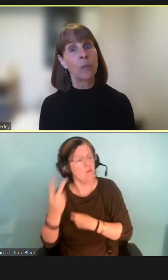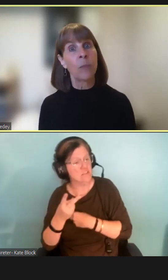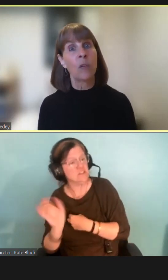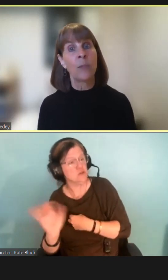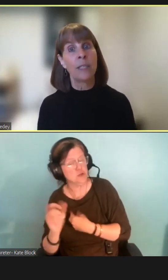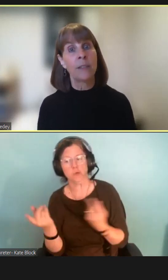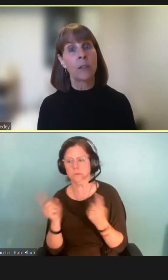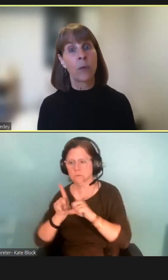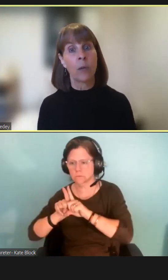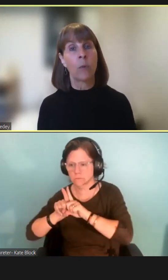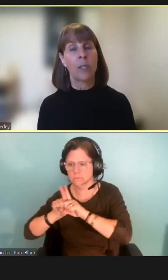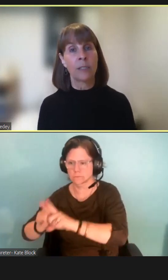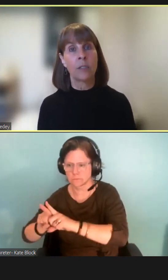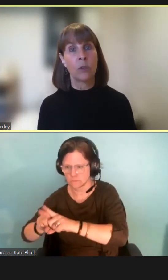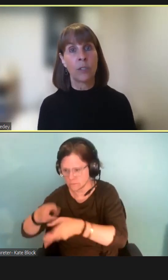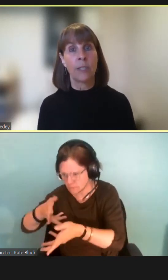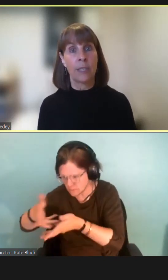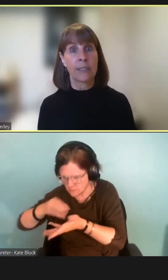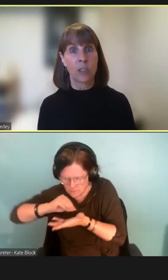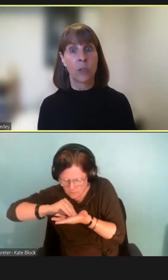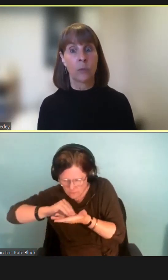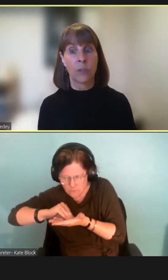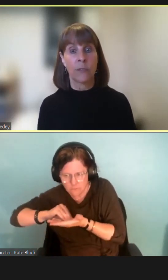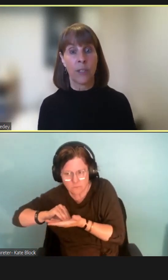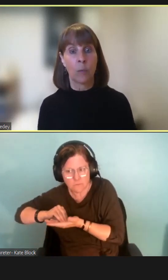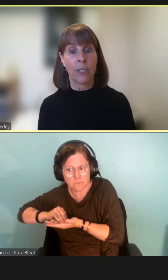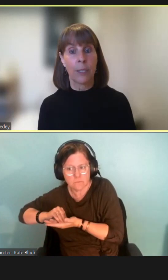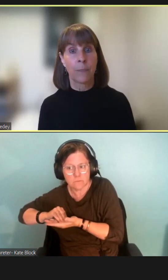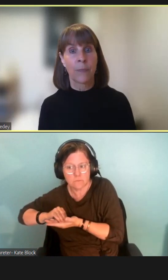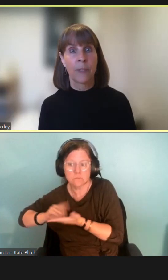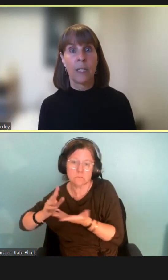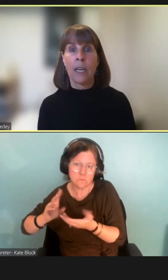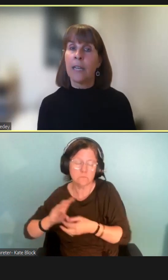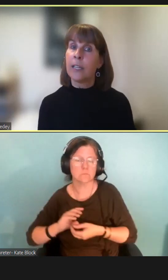might be the right one to do the assessment with a family another